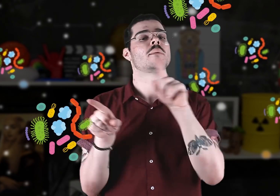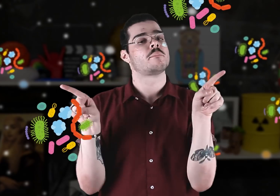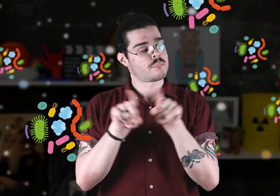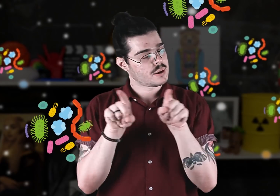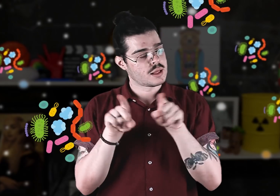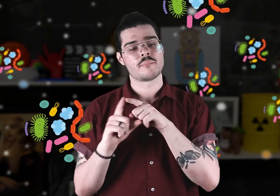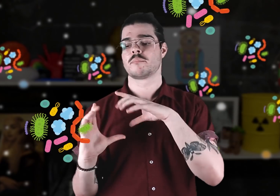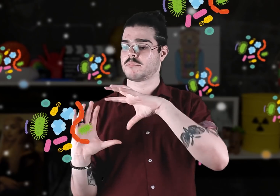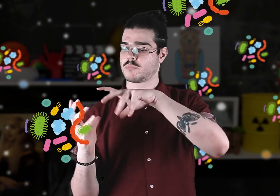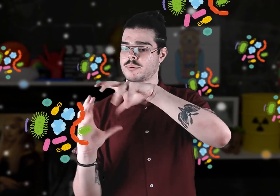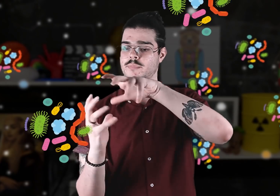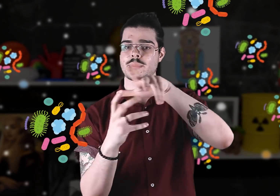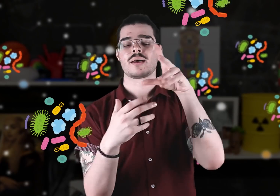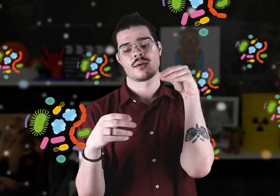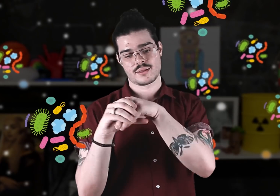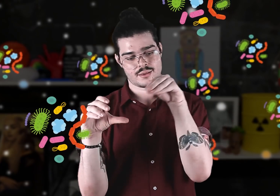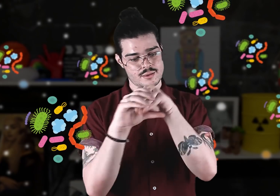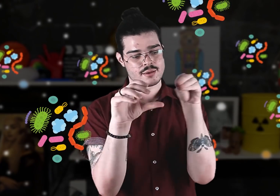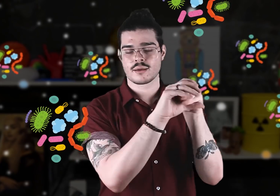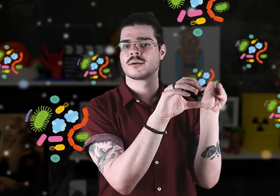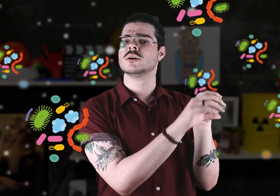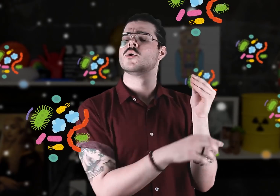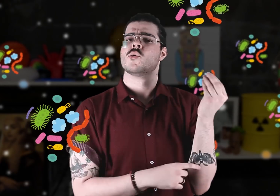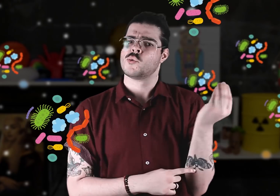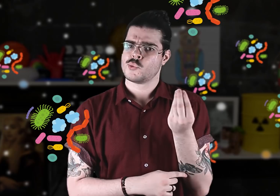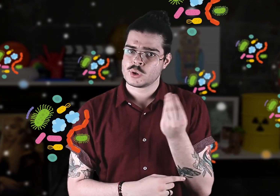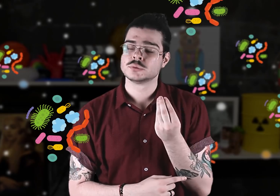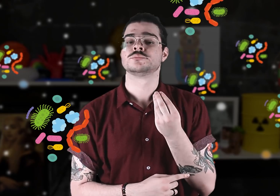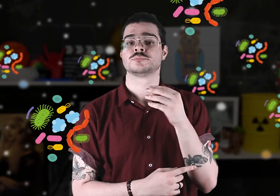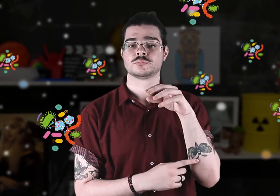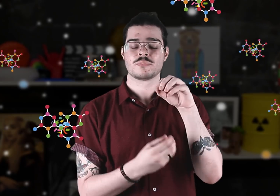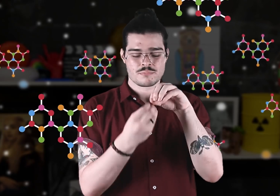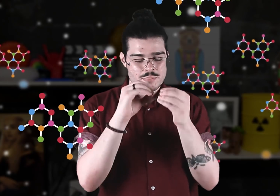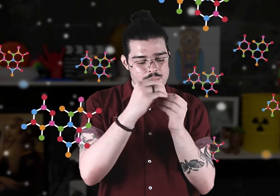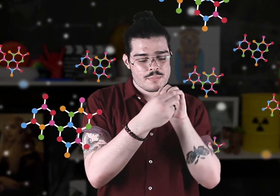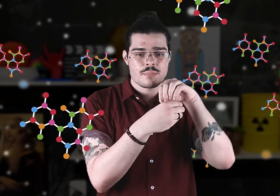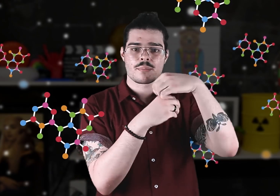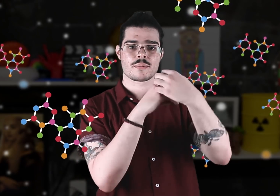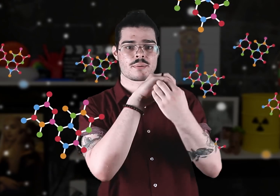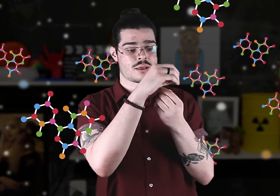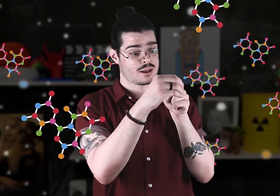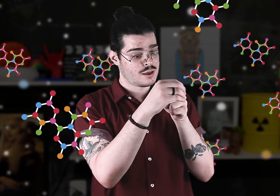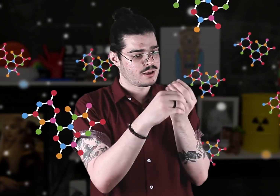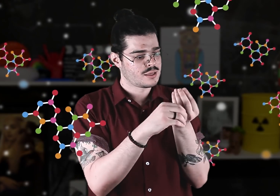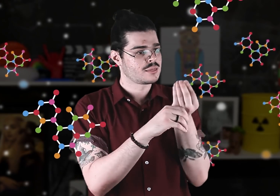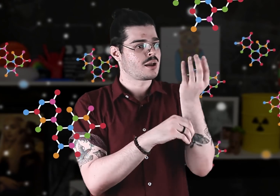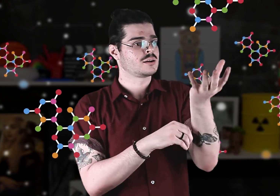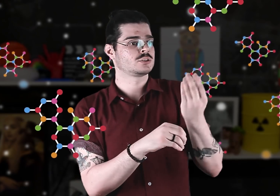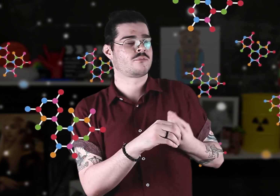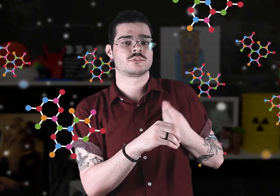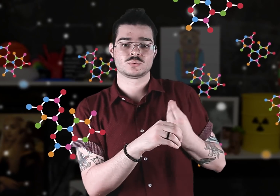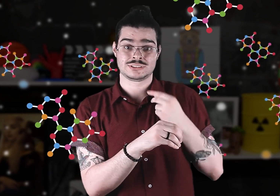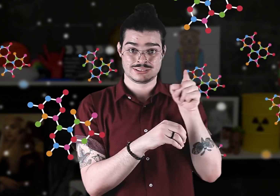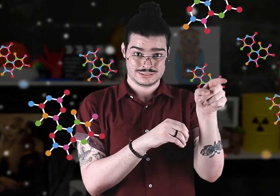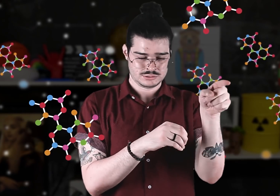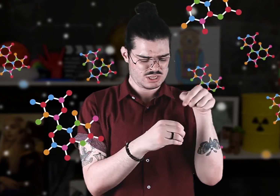and happen in the same way on other planets, the molecules that form life,